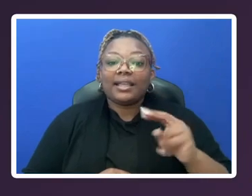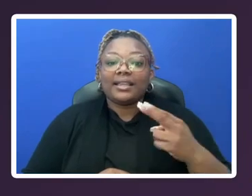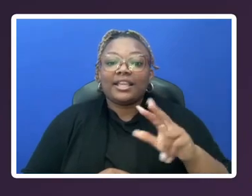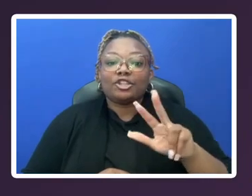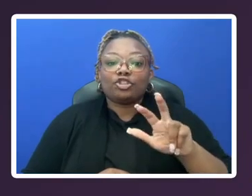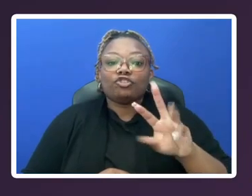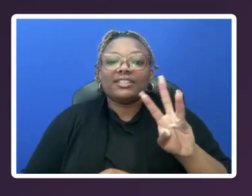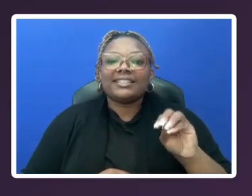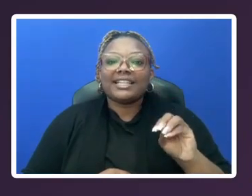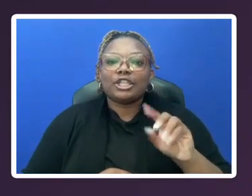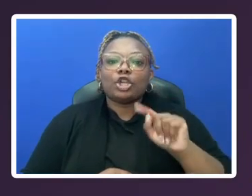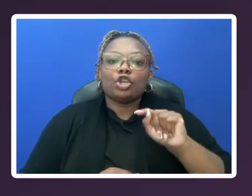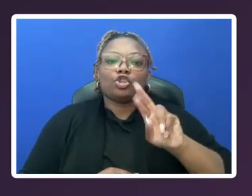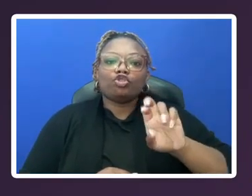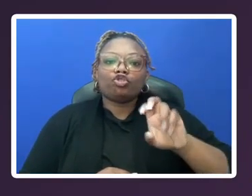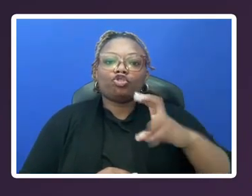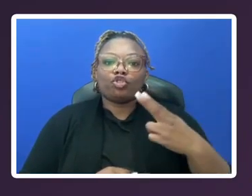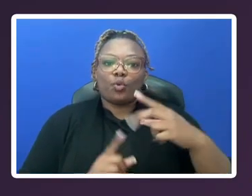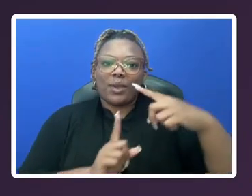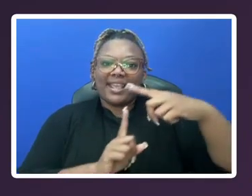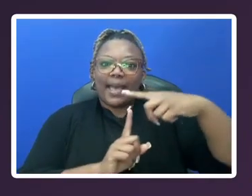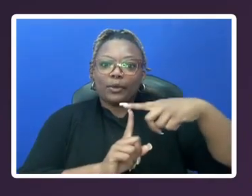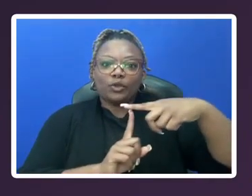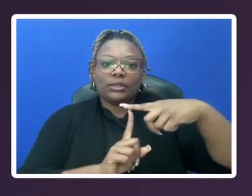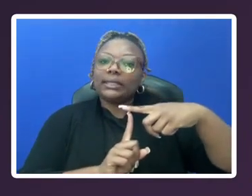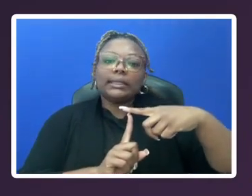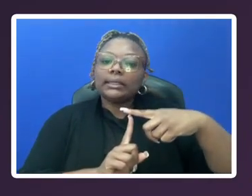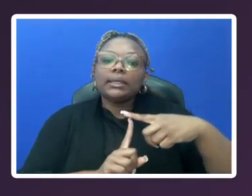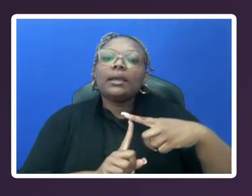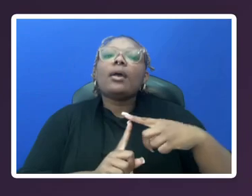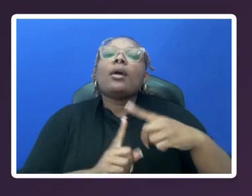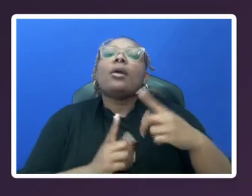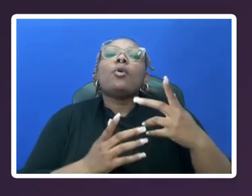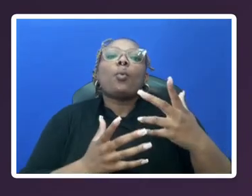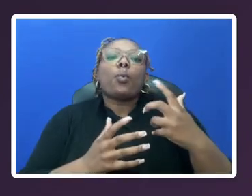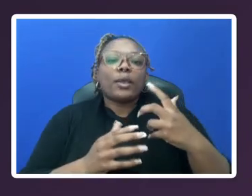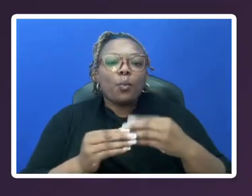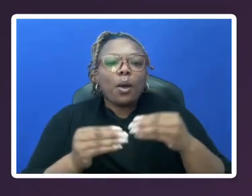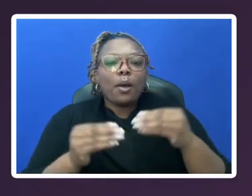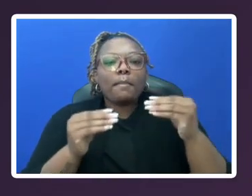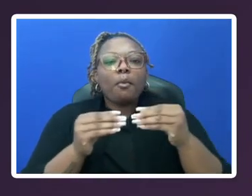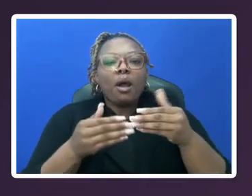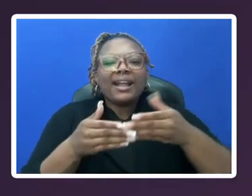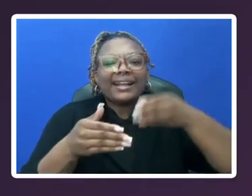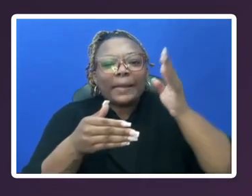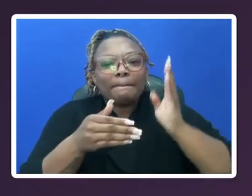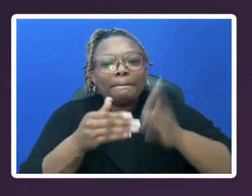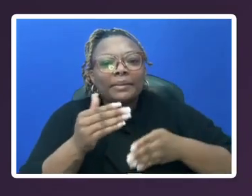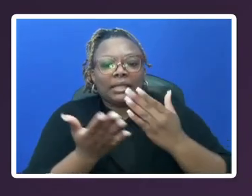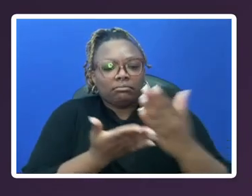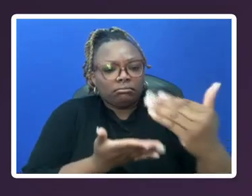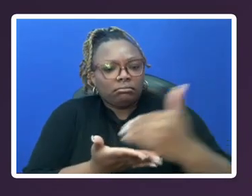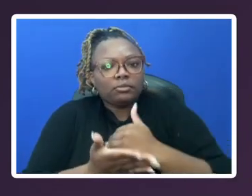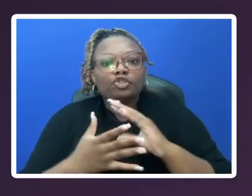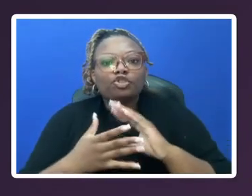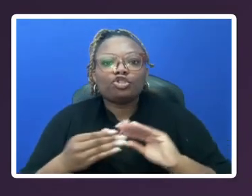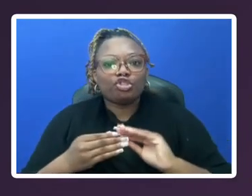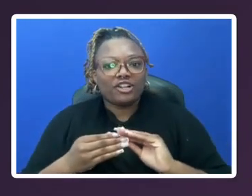talking about getting closer to more complete stories. And that's what we seek to do. So,